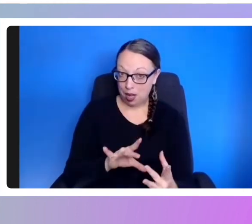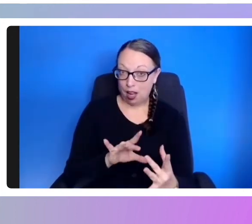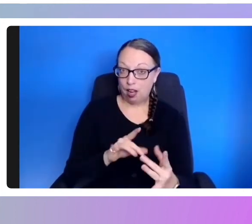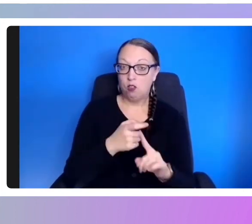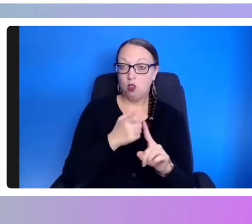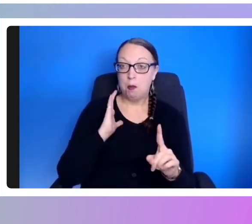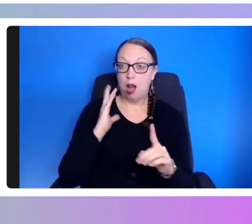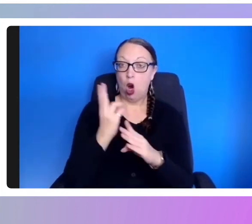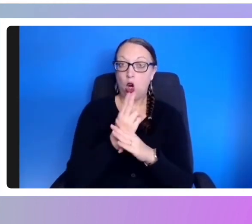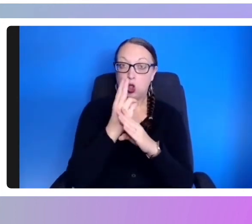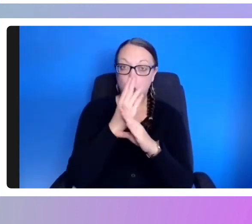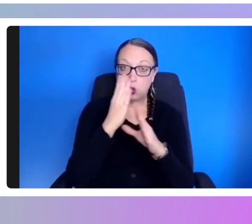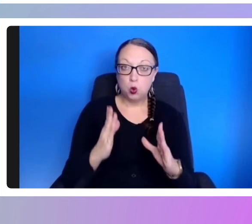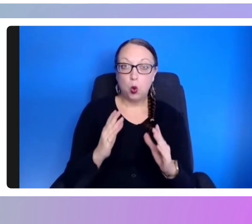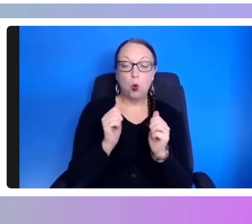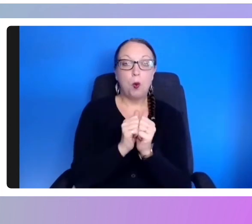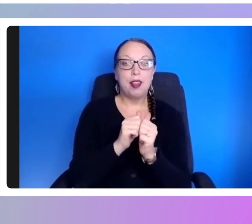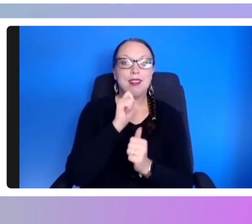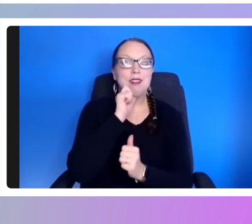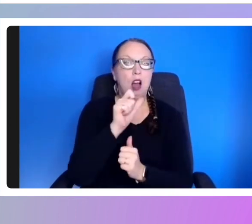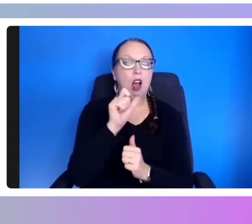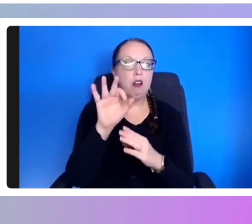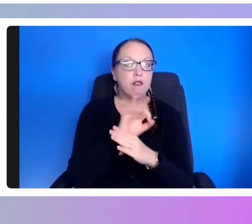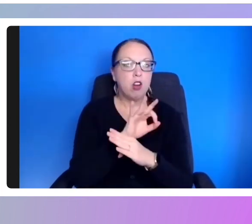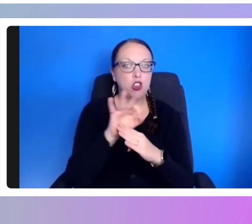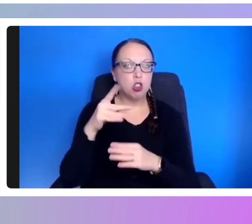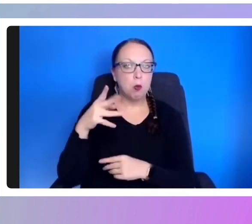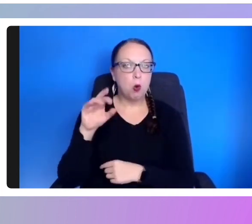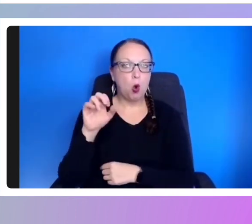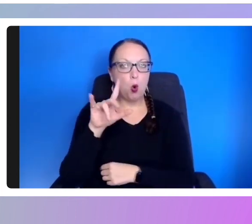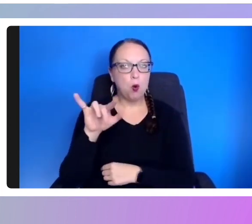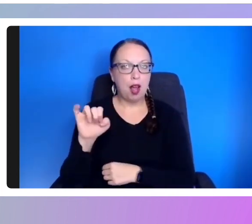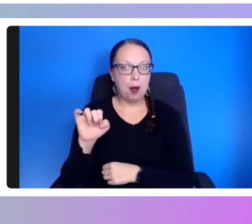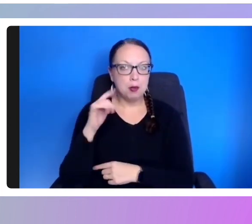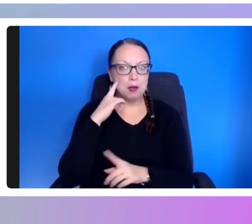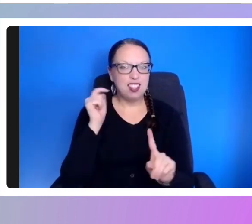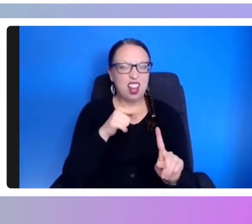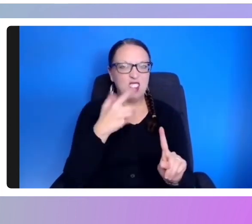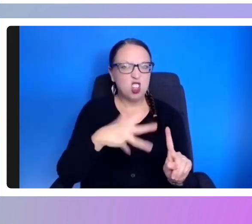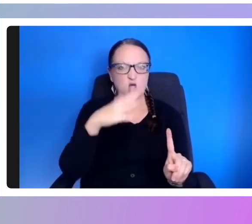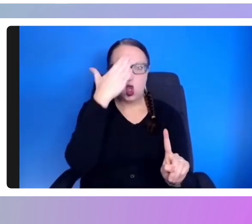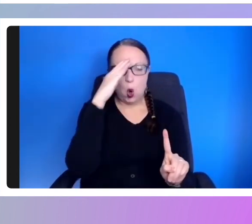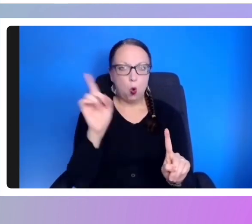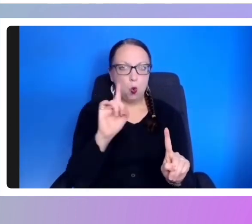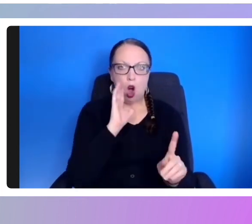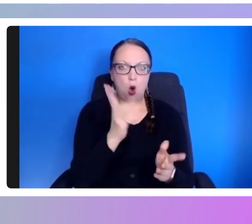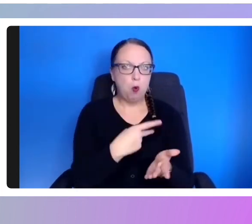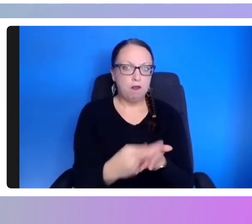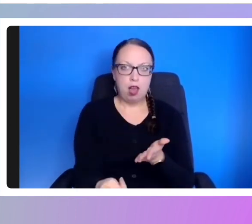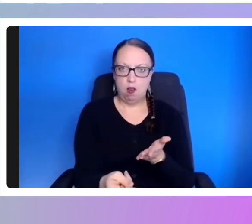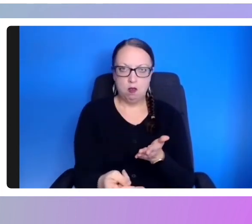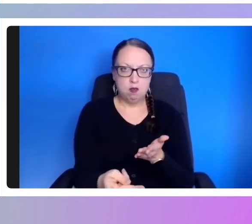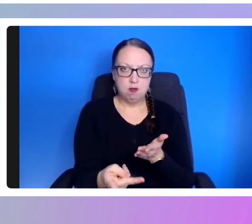because they know where failure happens and so what they do is they can flag up. And in fact we were just sharing